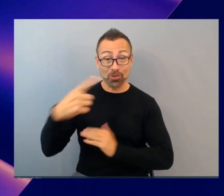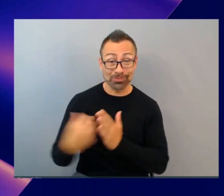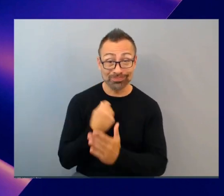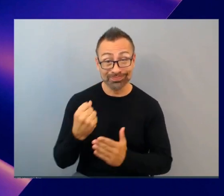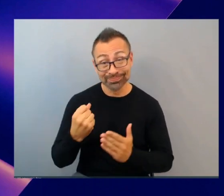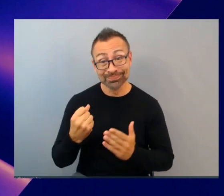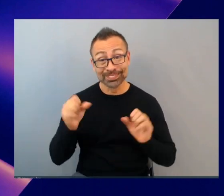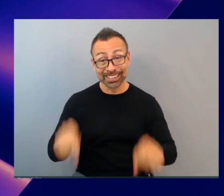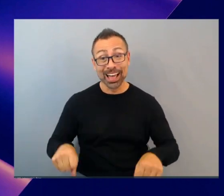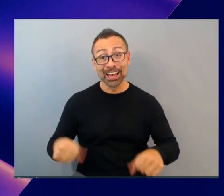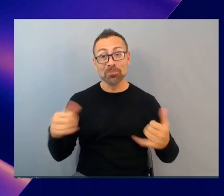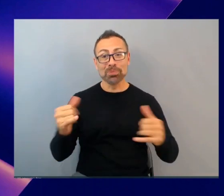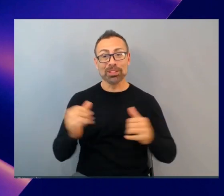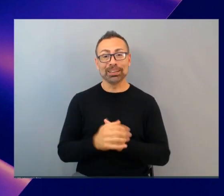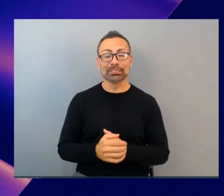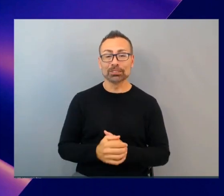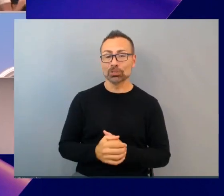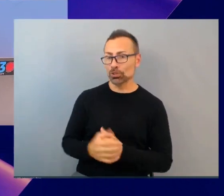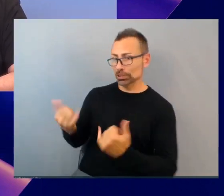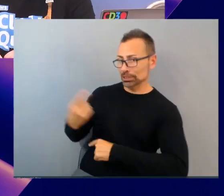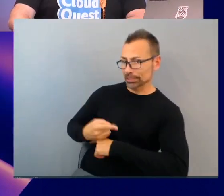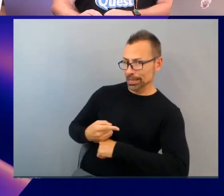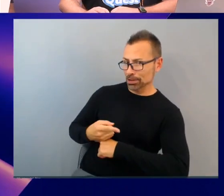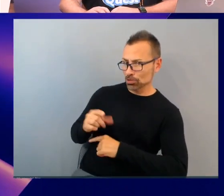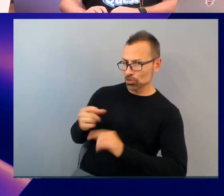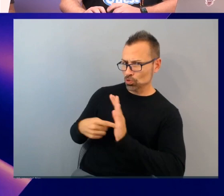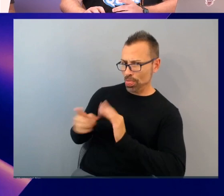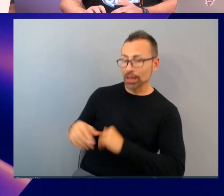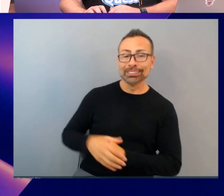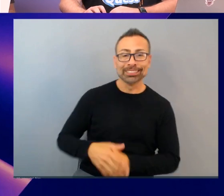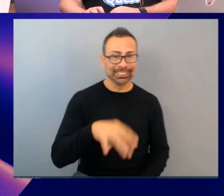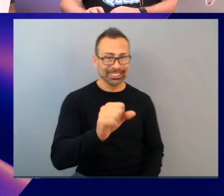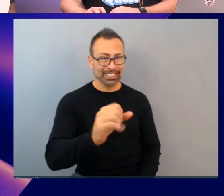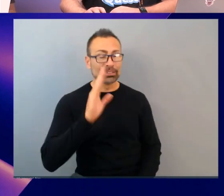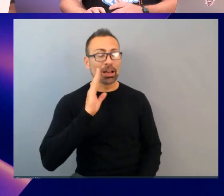Perfect. - So, let me show you what actually we are doing.